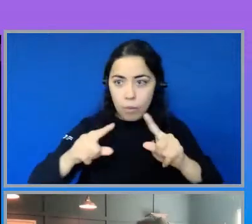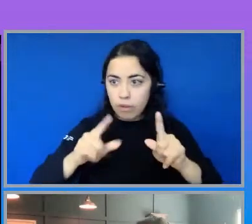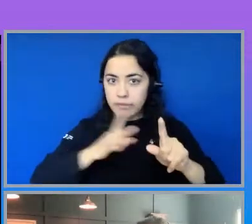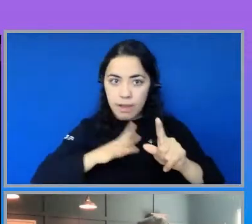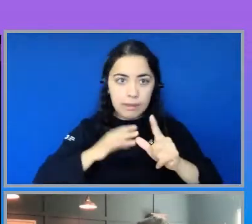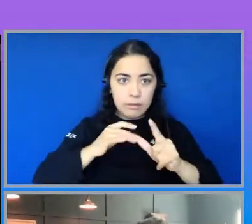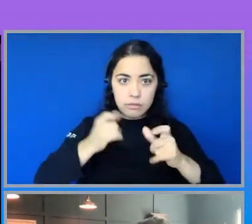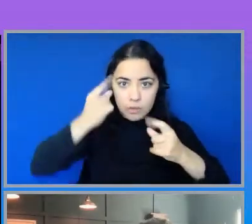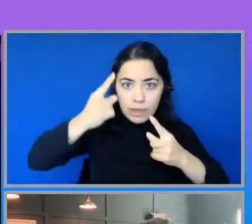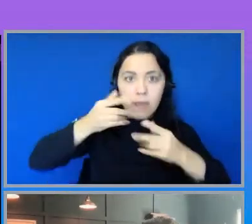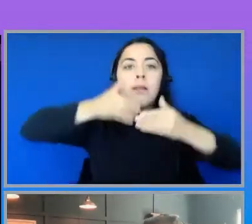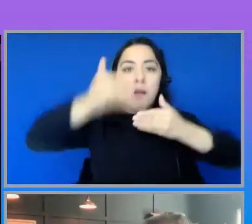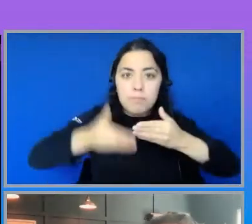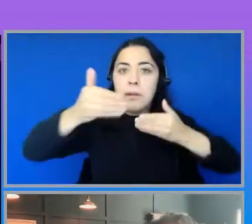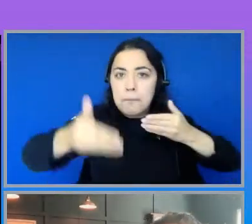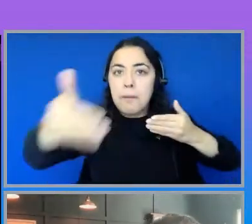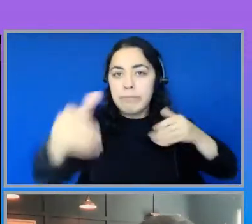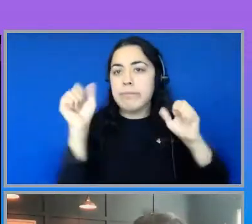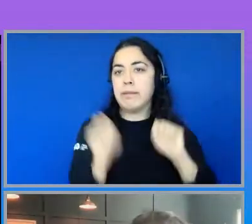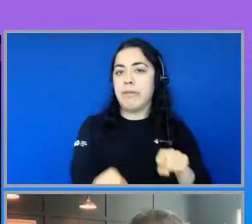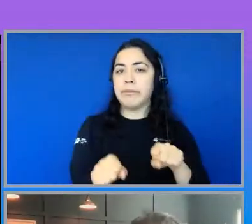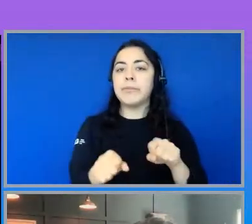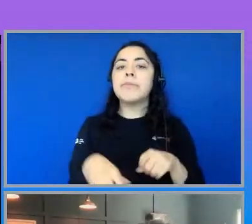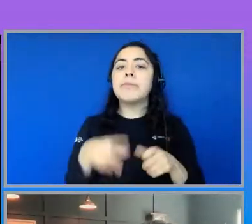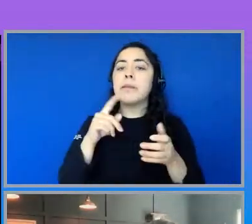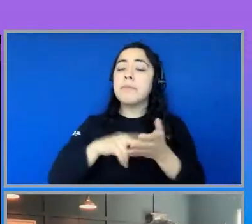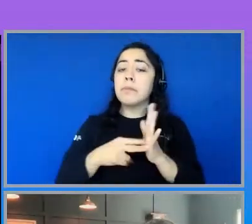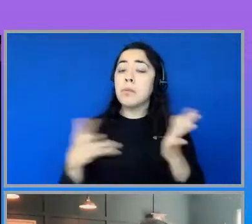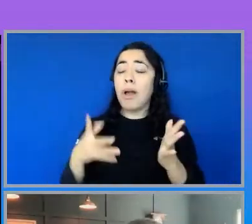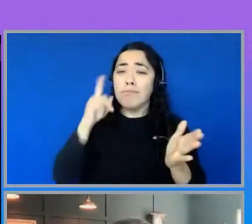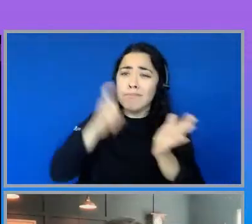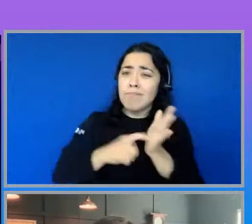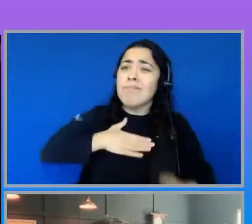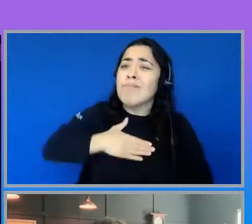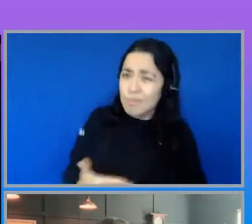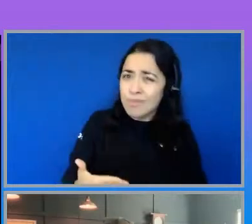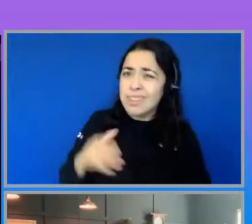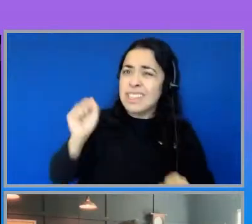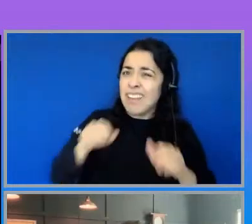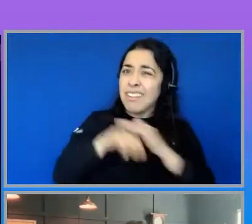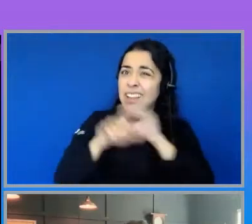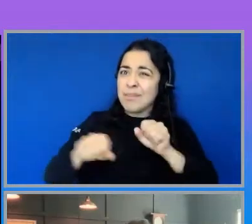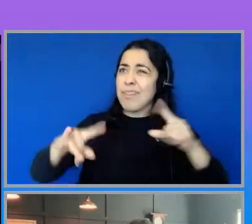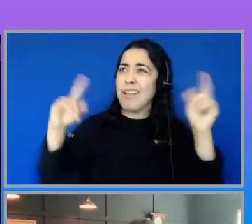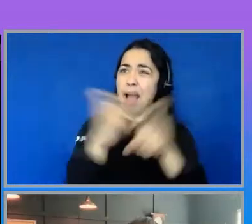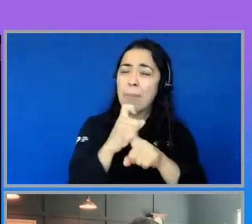getting on the same page. This means acknowledging that accessibility is complicated. And if that was the end of the